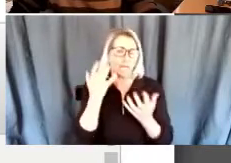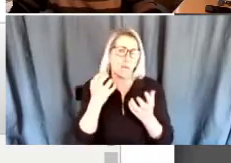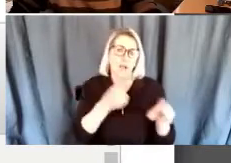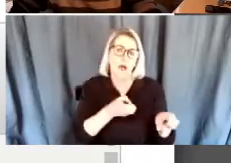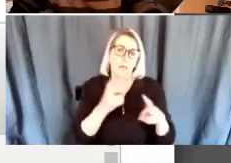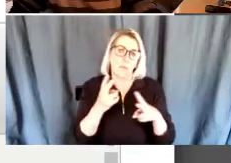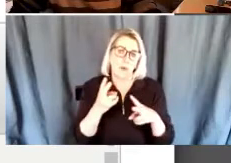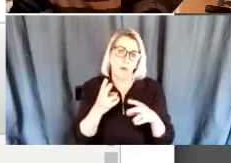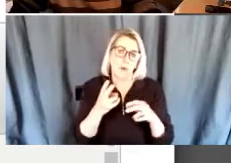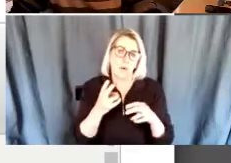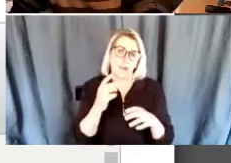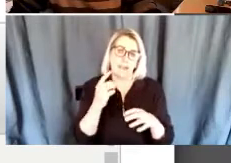image.